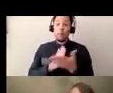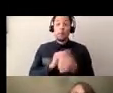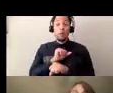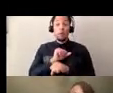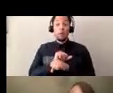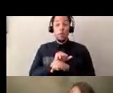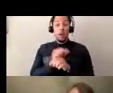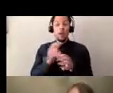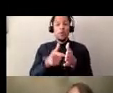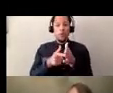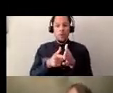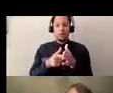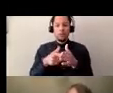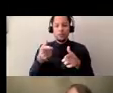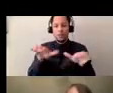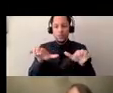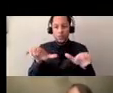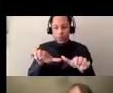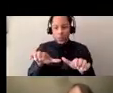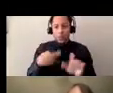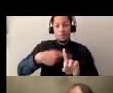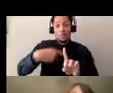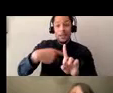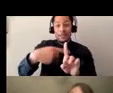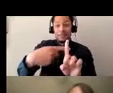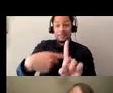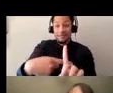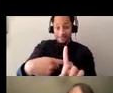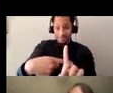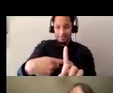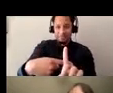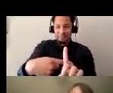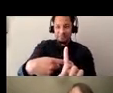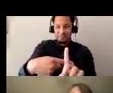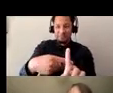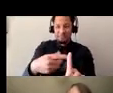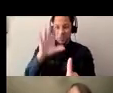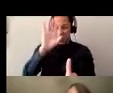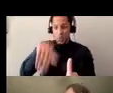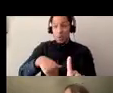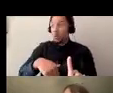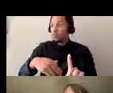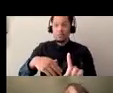every month that building relationships and trust.